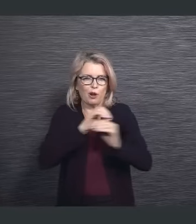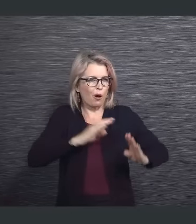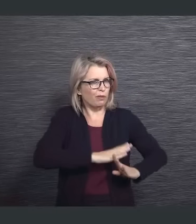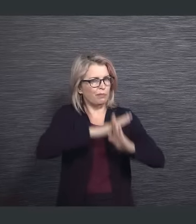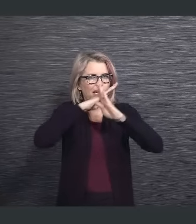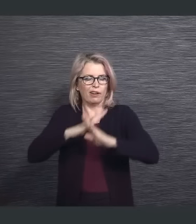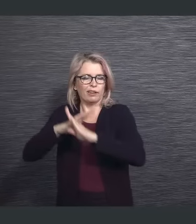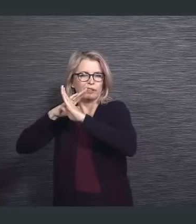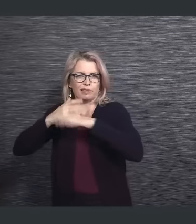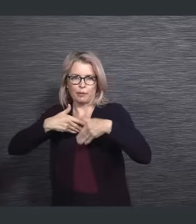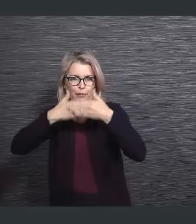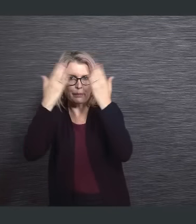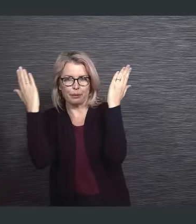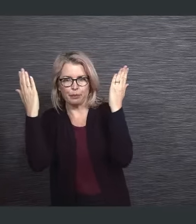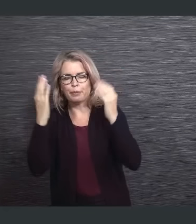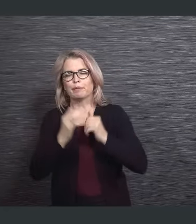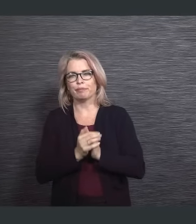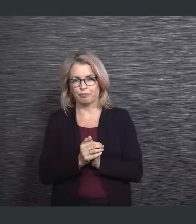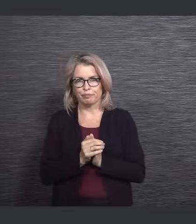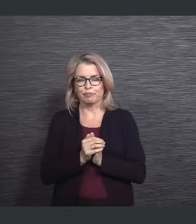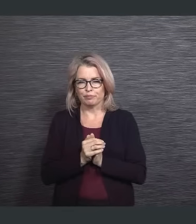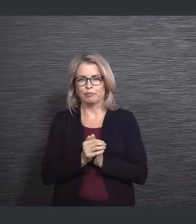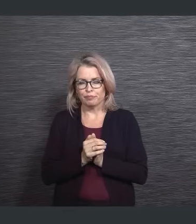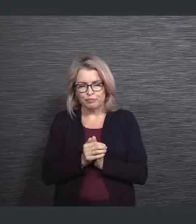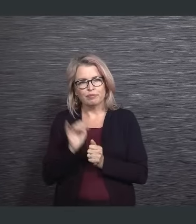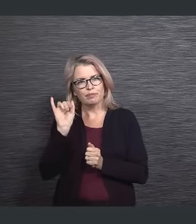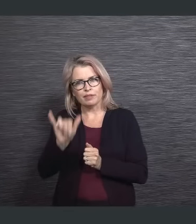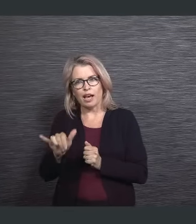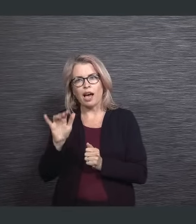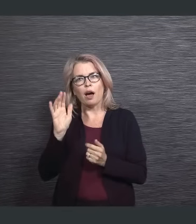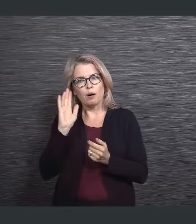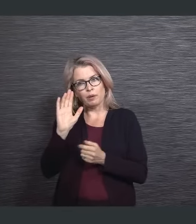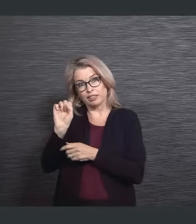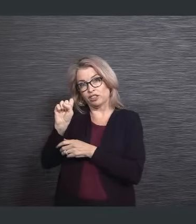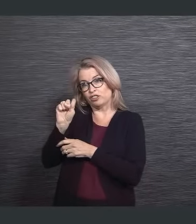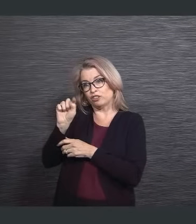STAR SPHERE, provides an opportunity to learn more about our planet.